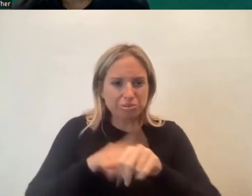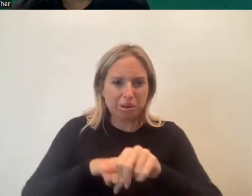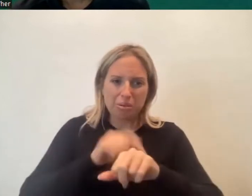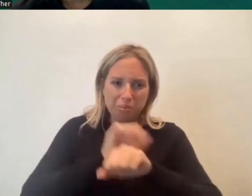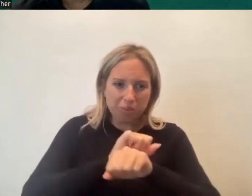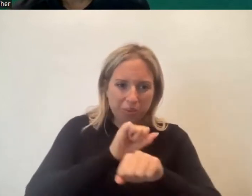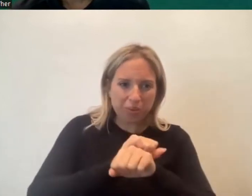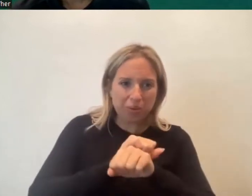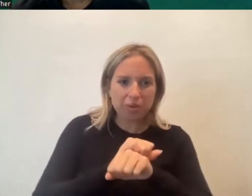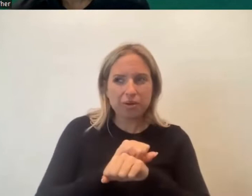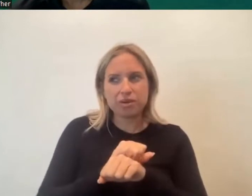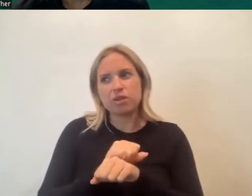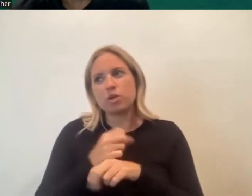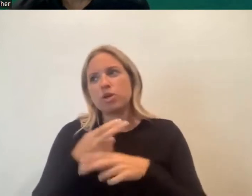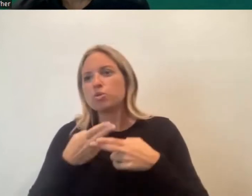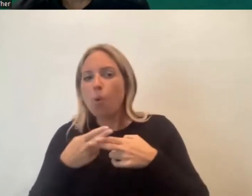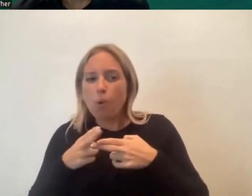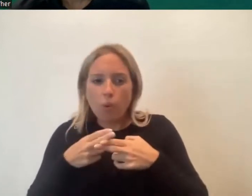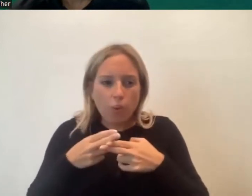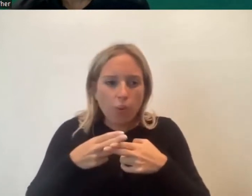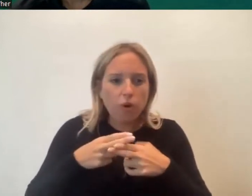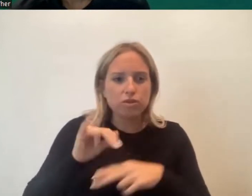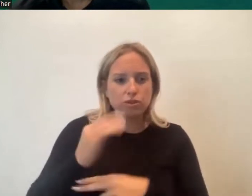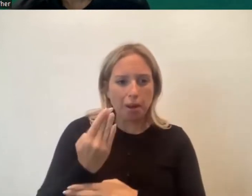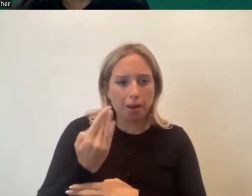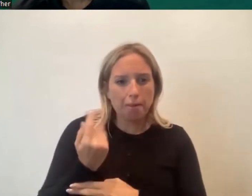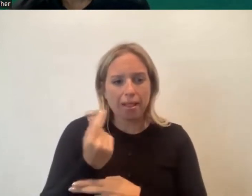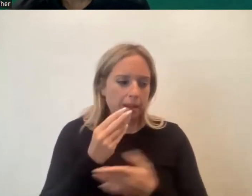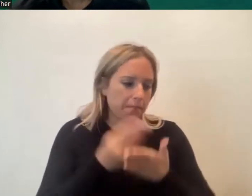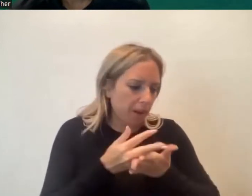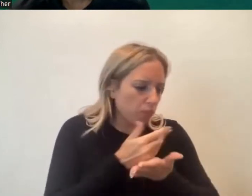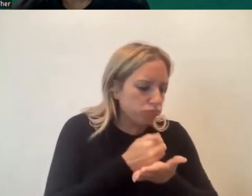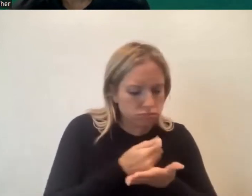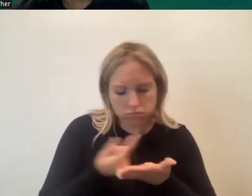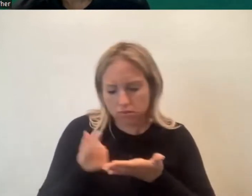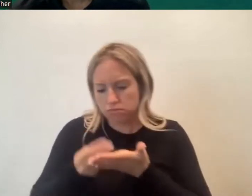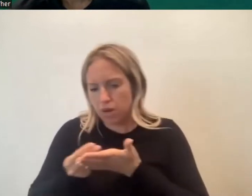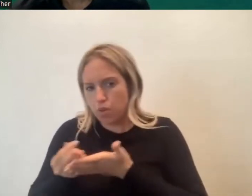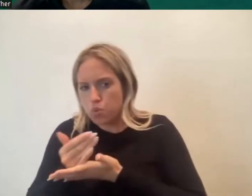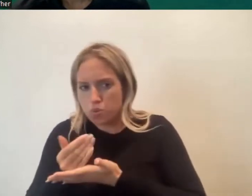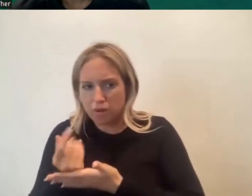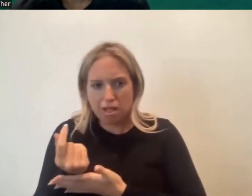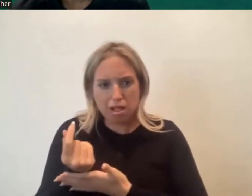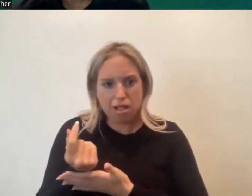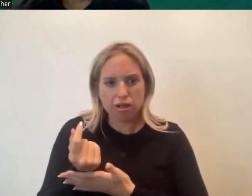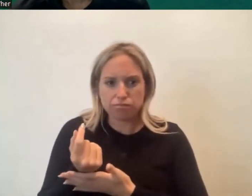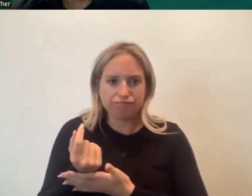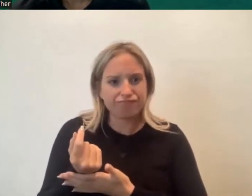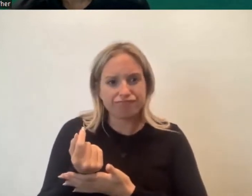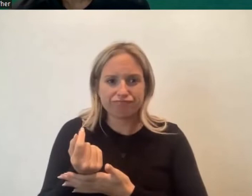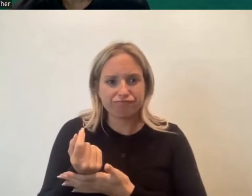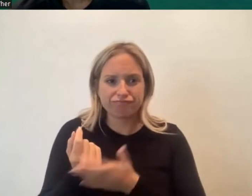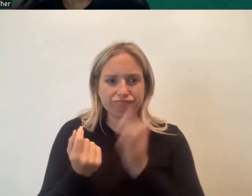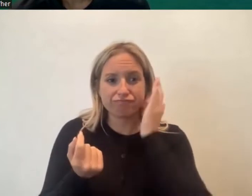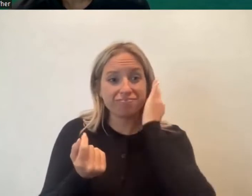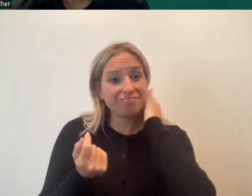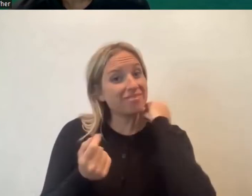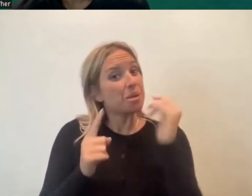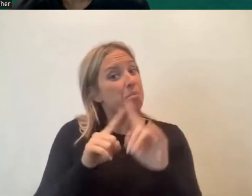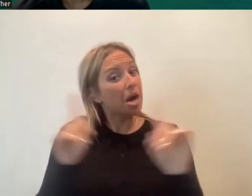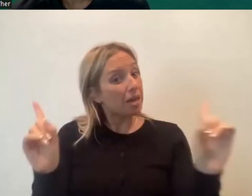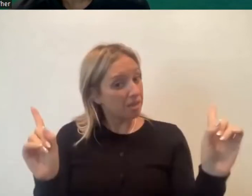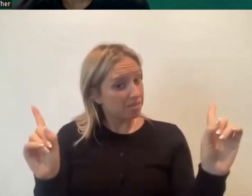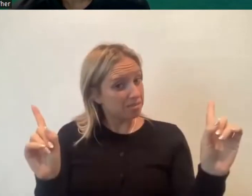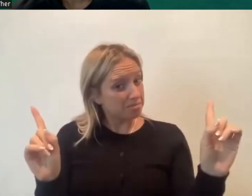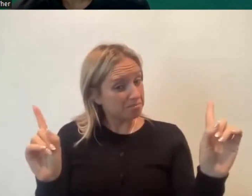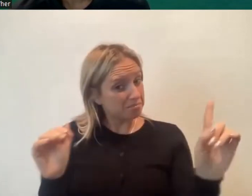temporary job, a little bit of money here and there, but they are going to look and